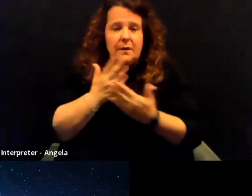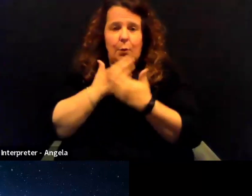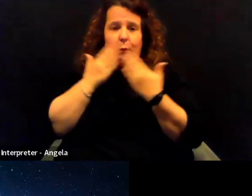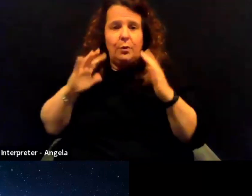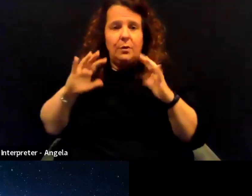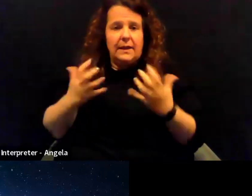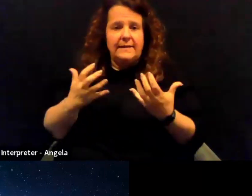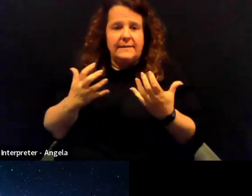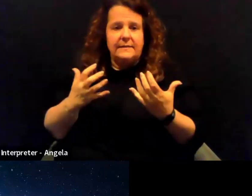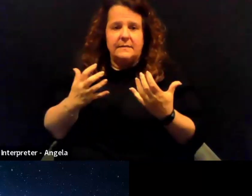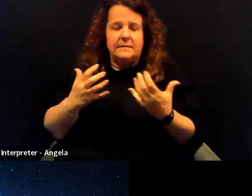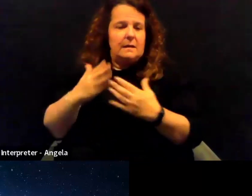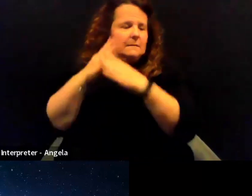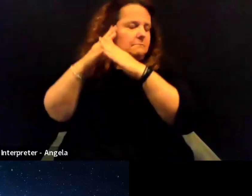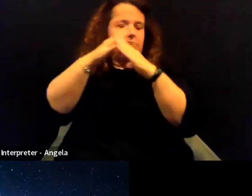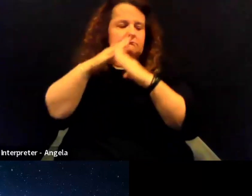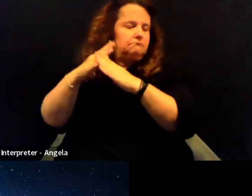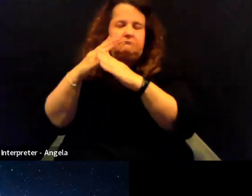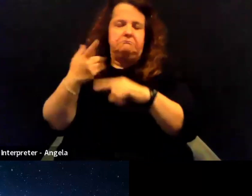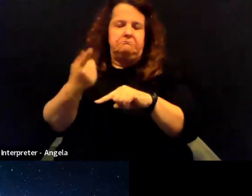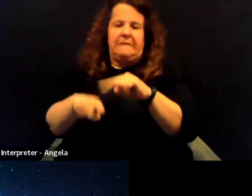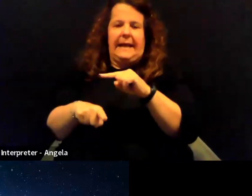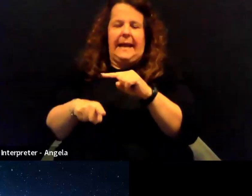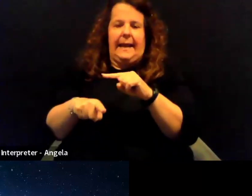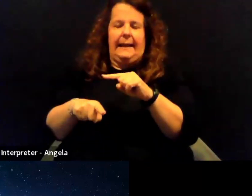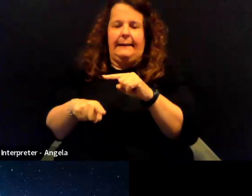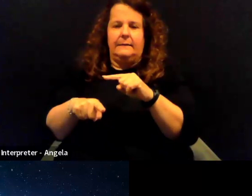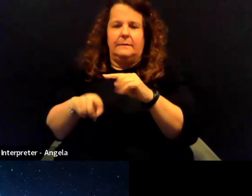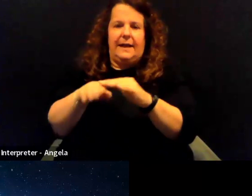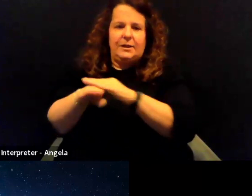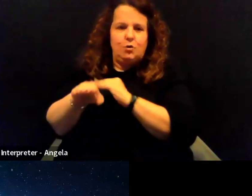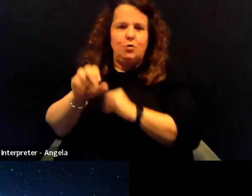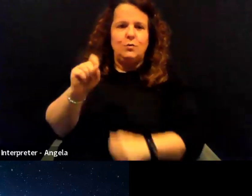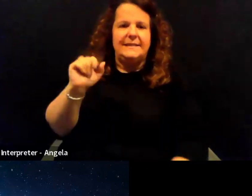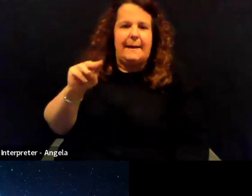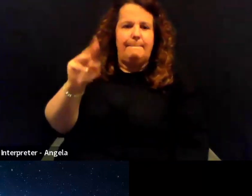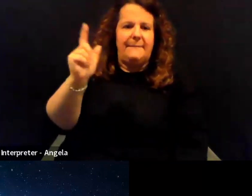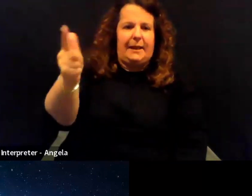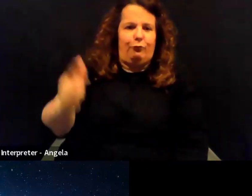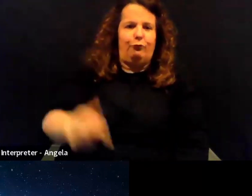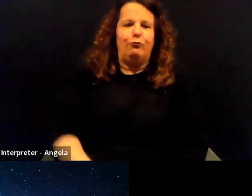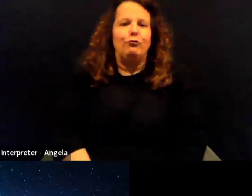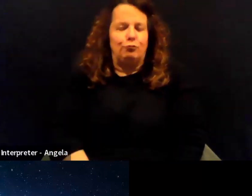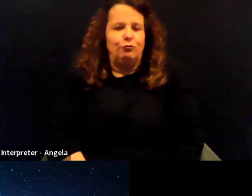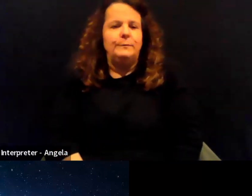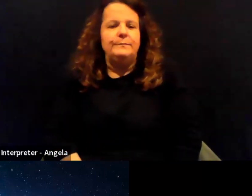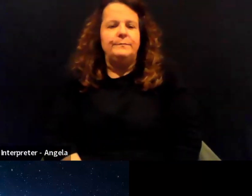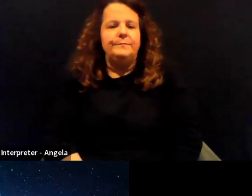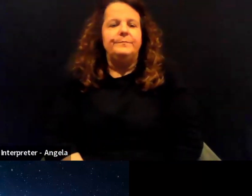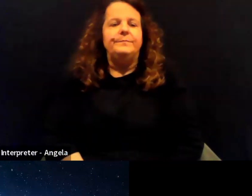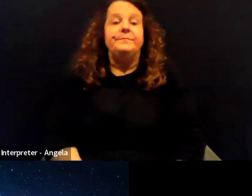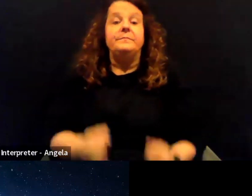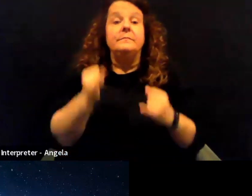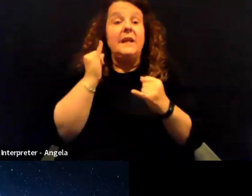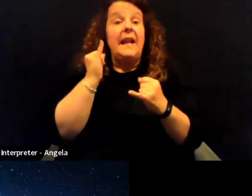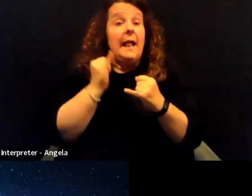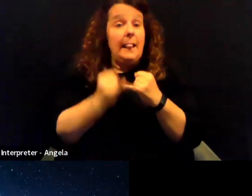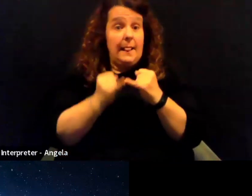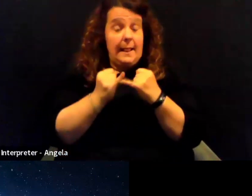shuts a lot of doors that are much, much harder to open and my last point, I just was thinking about